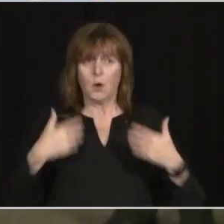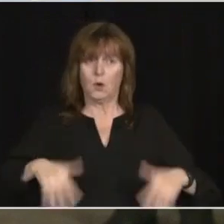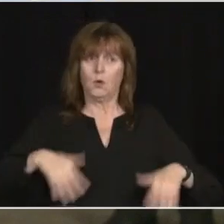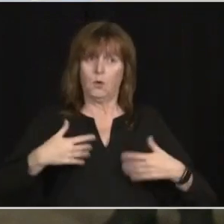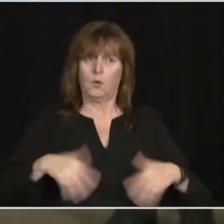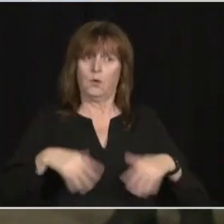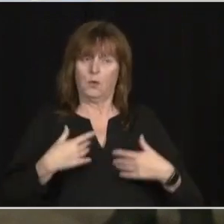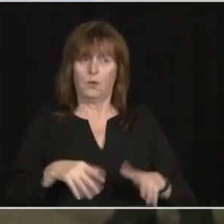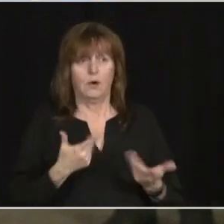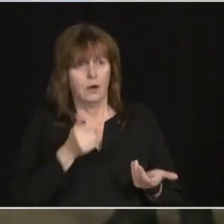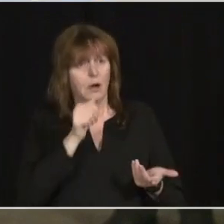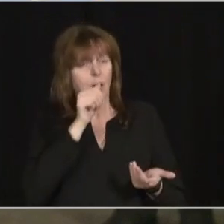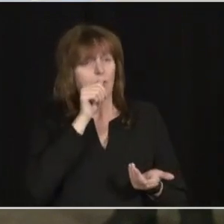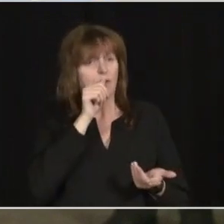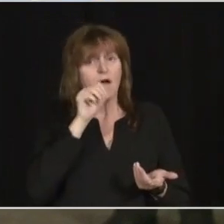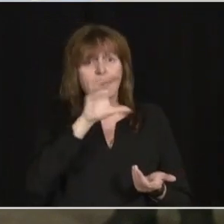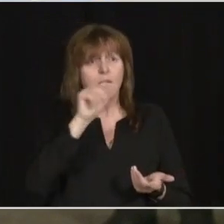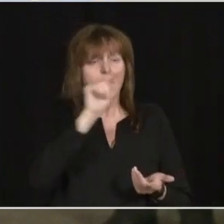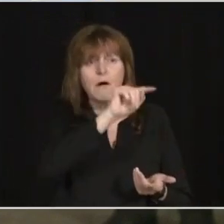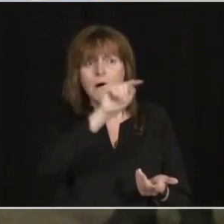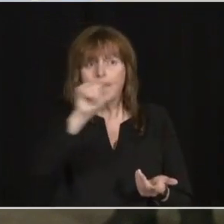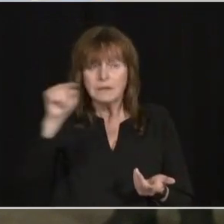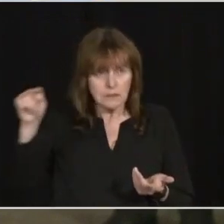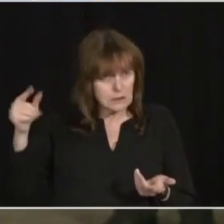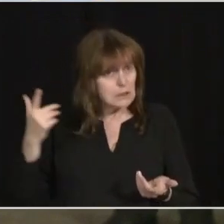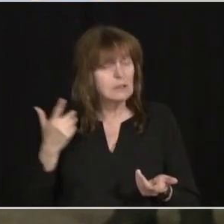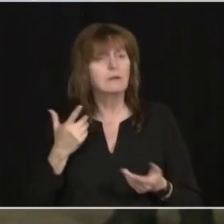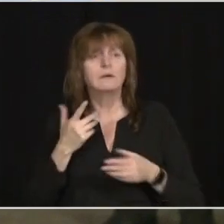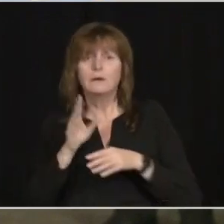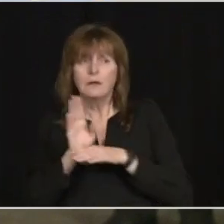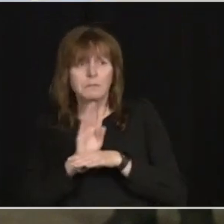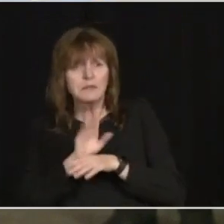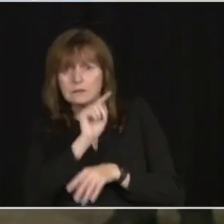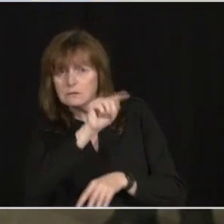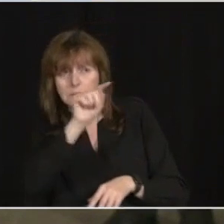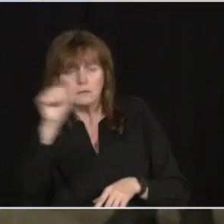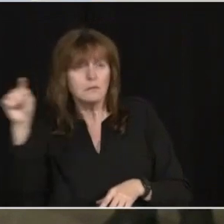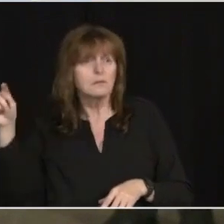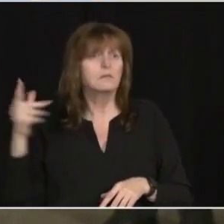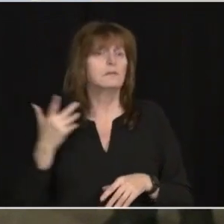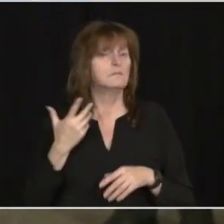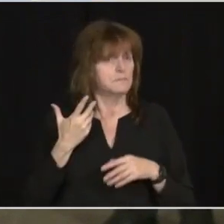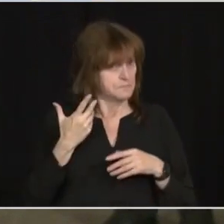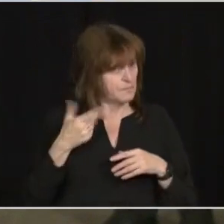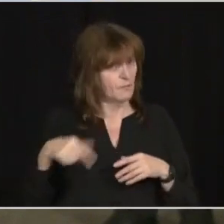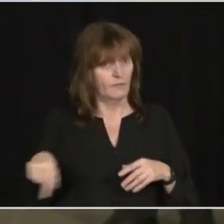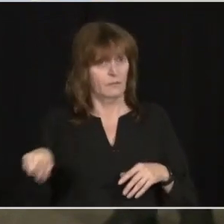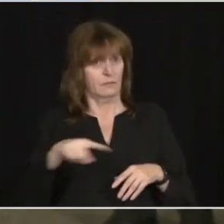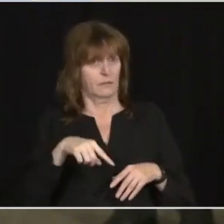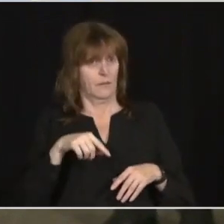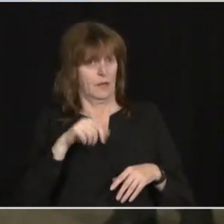clerks, that the private sector, through their corporate companies that they work for, they're above minimum wage right now.